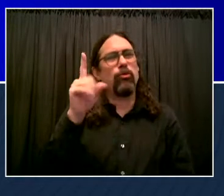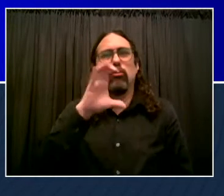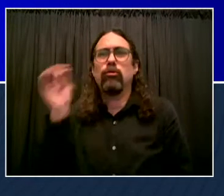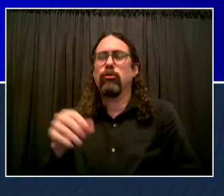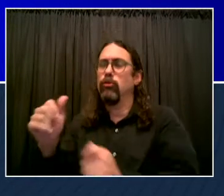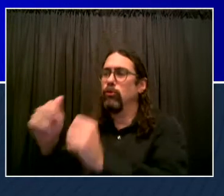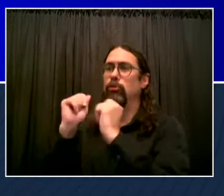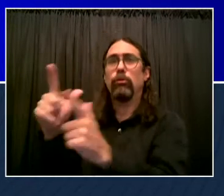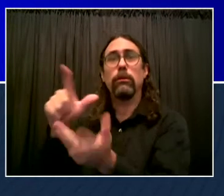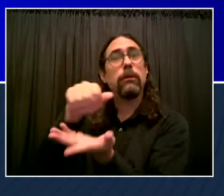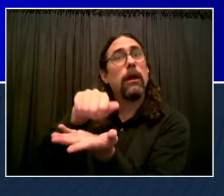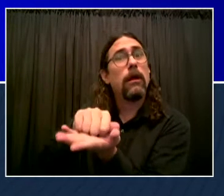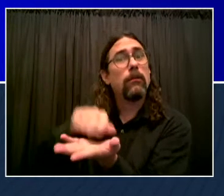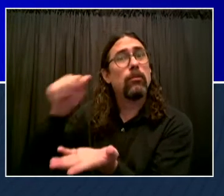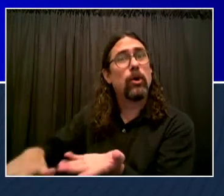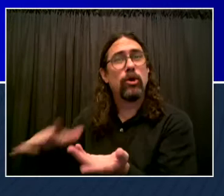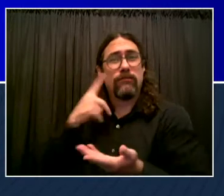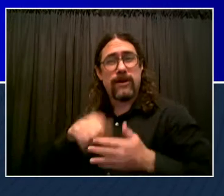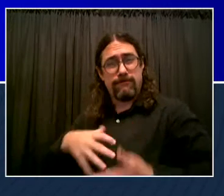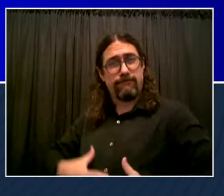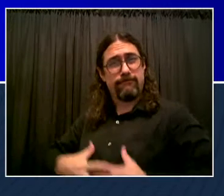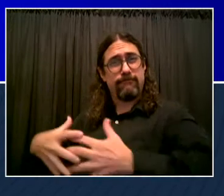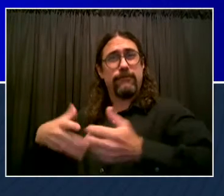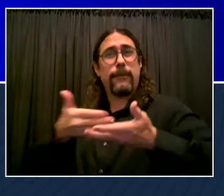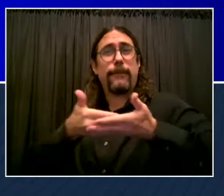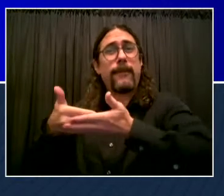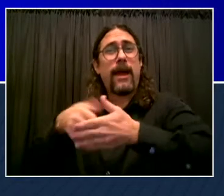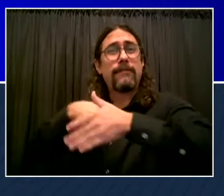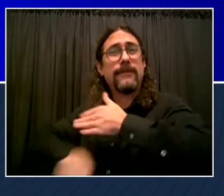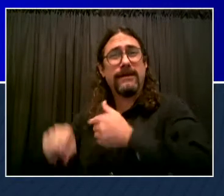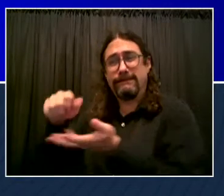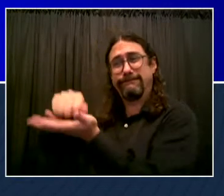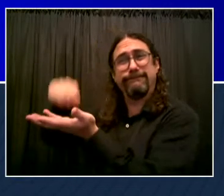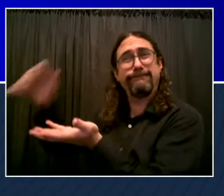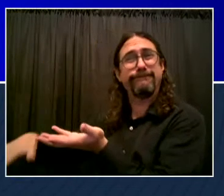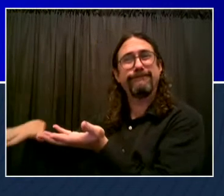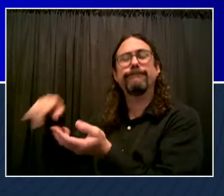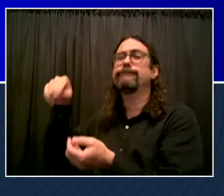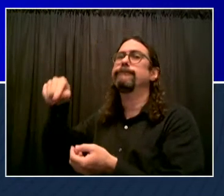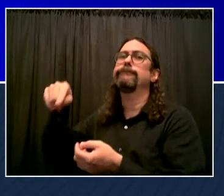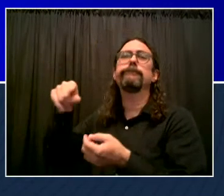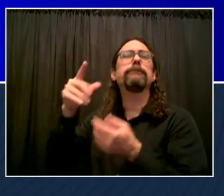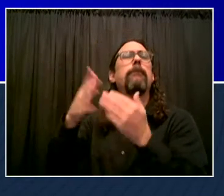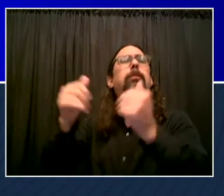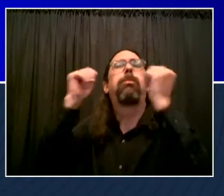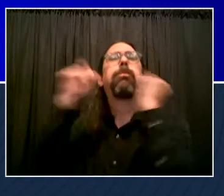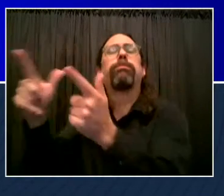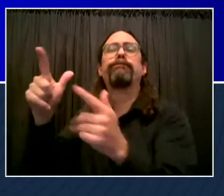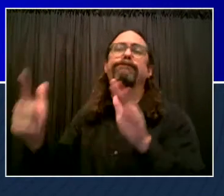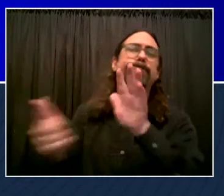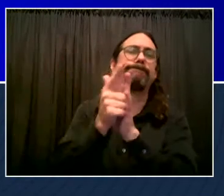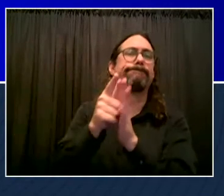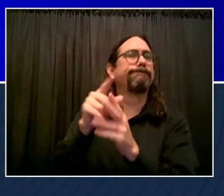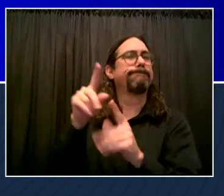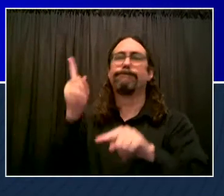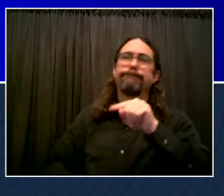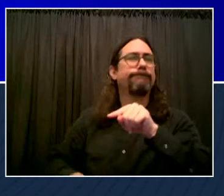STATE OF TEXAS. [